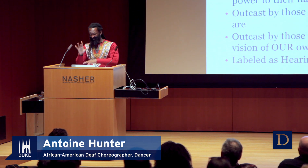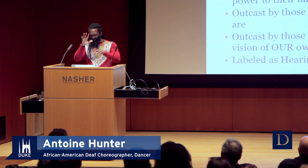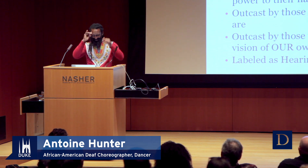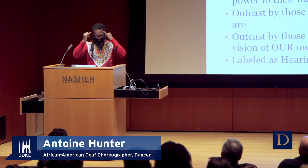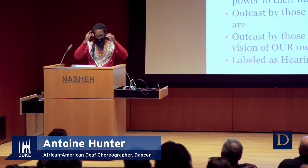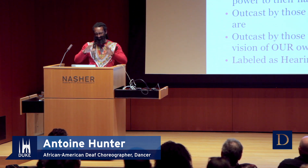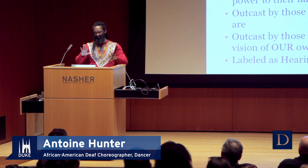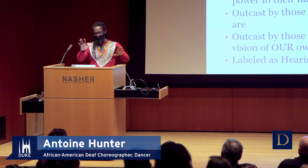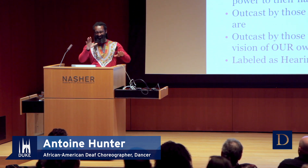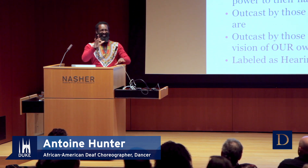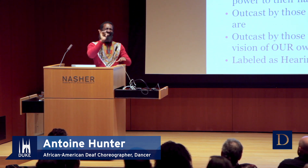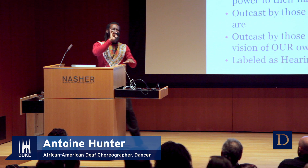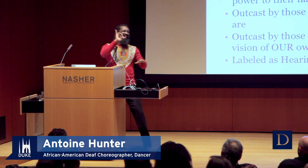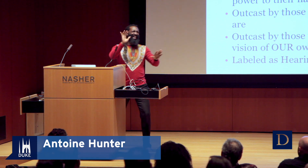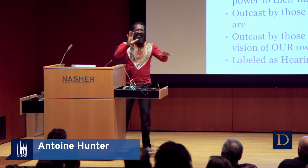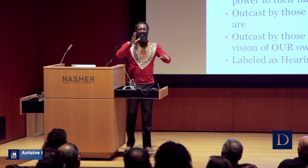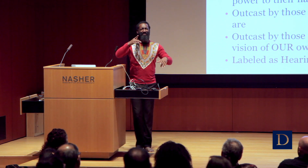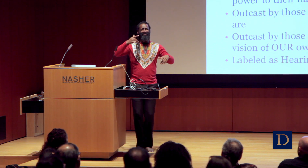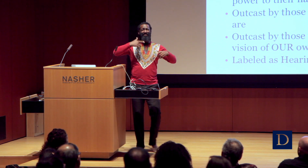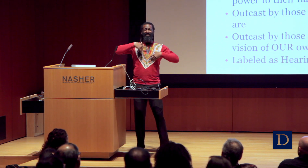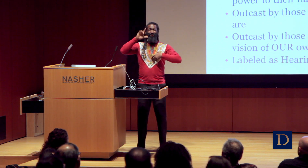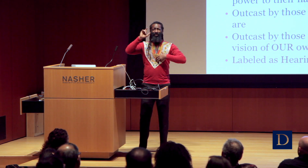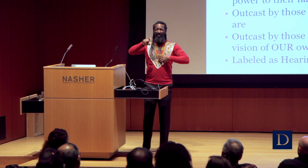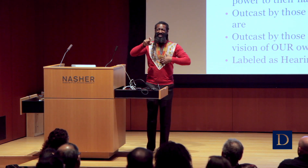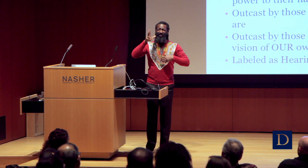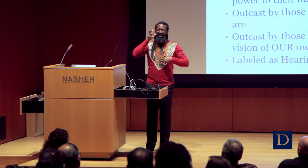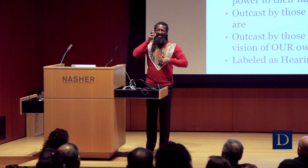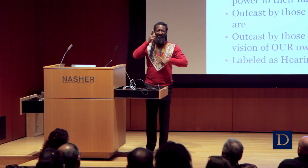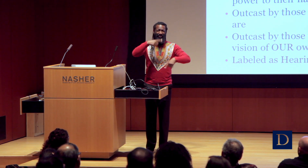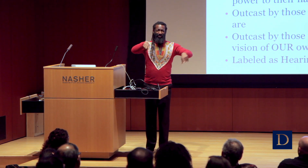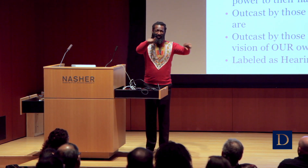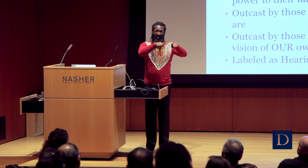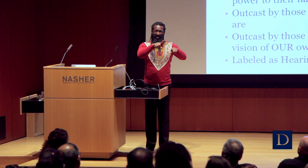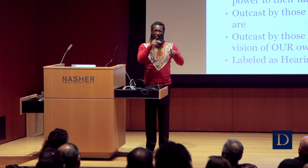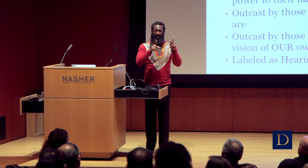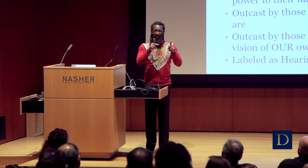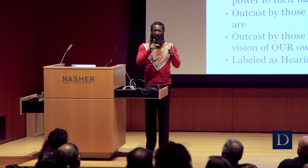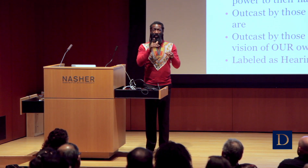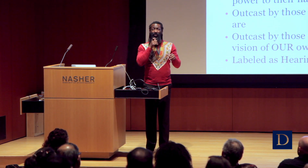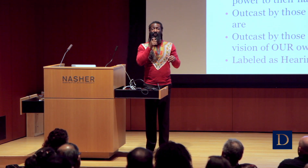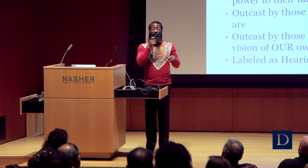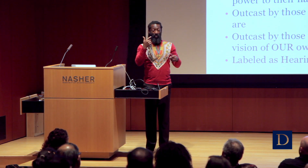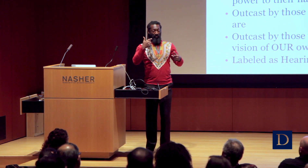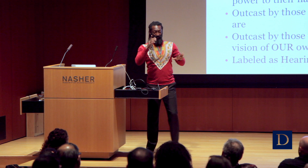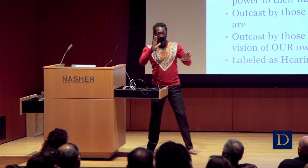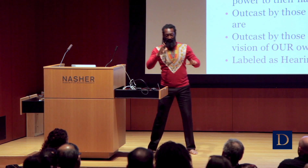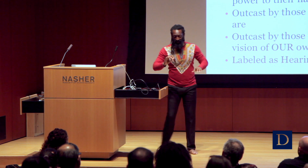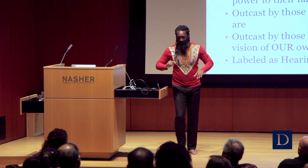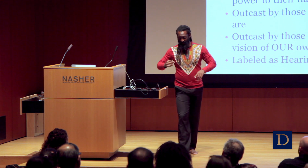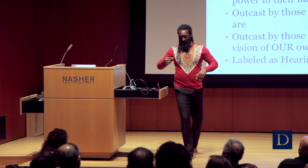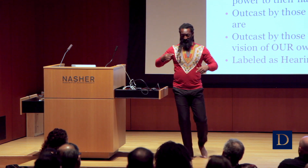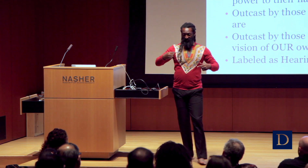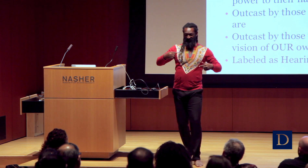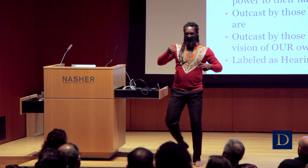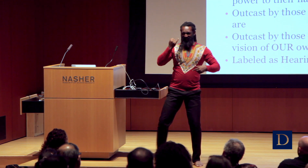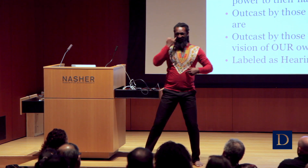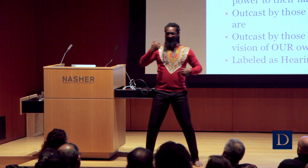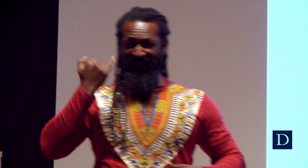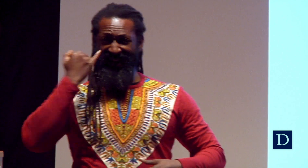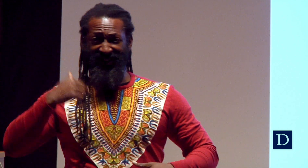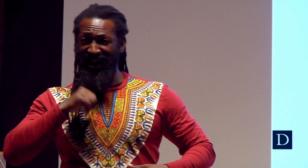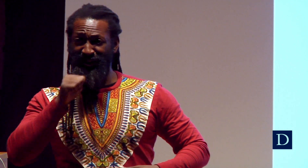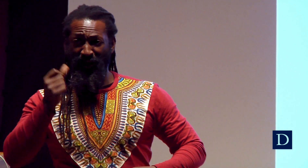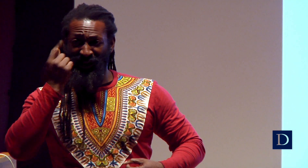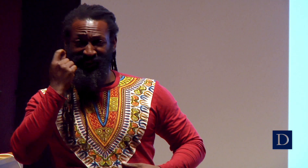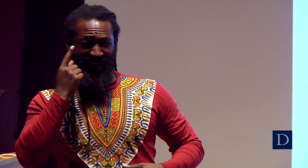Outcast by those who don’t understand who we are. And honestly, we need to listen to other people. To each other.